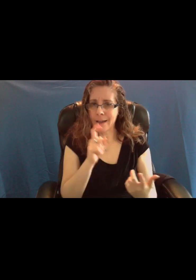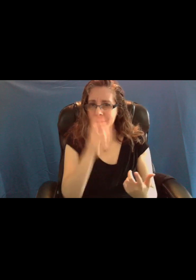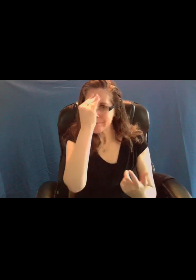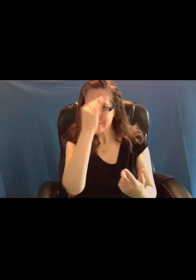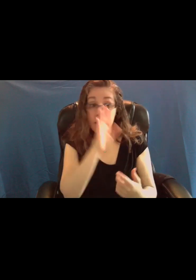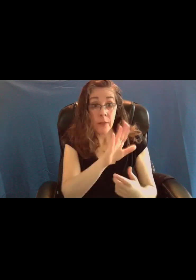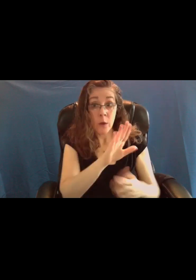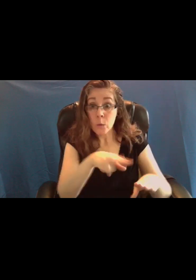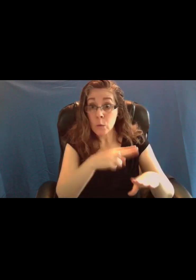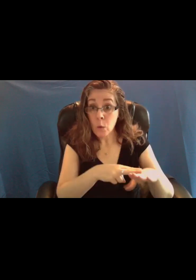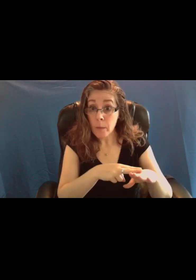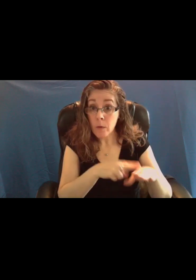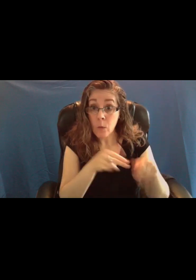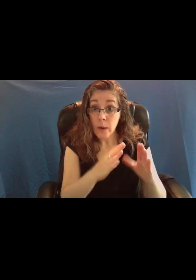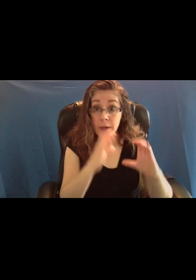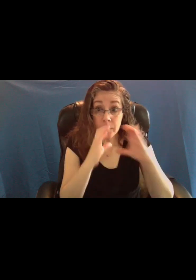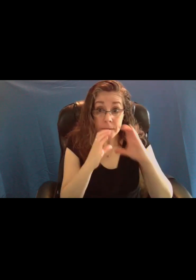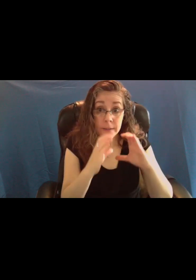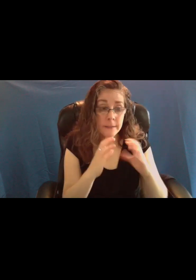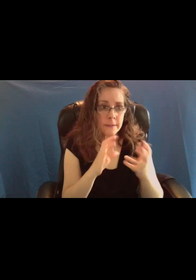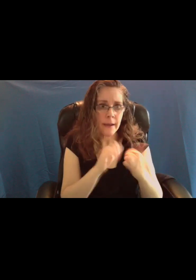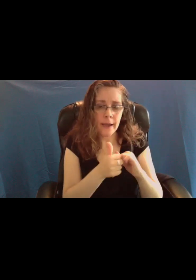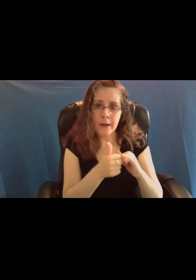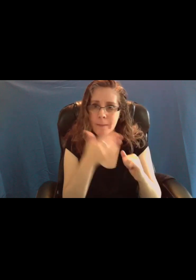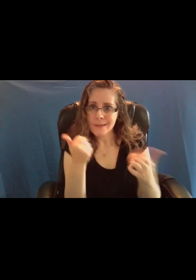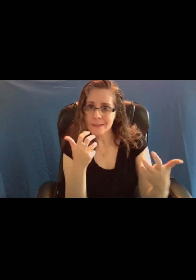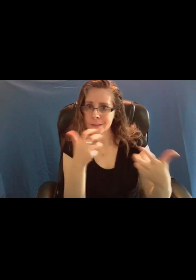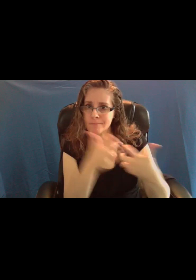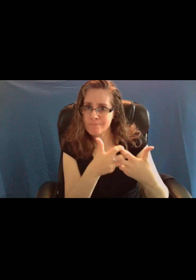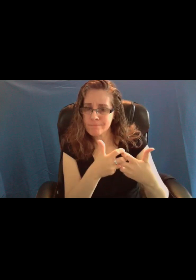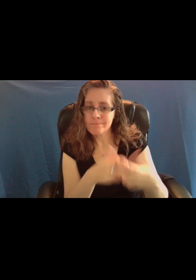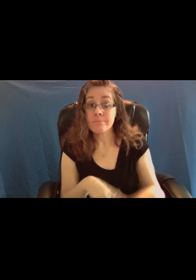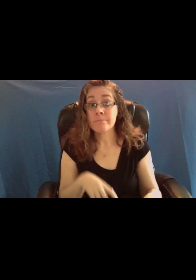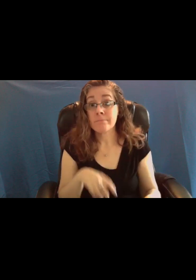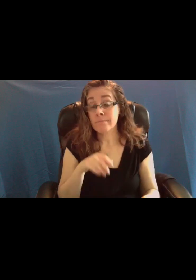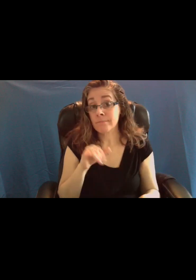communication is; how do they work best. If the request -- you